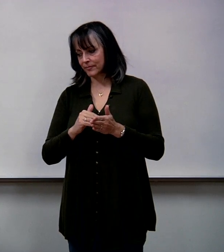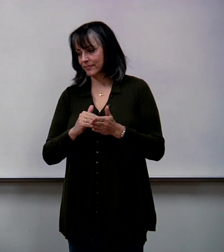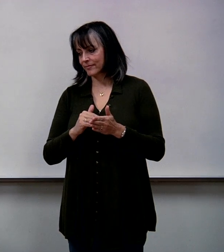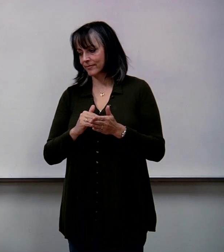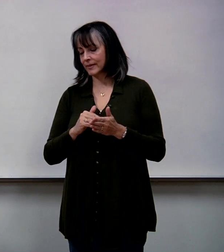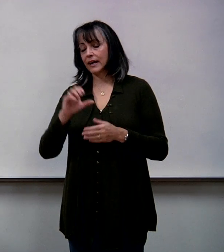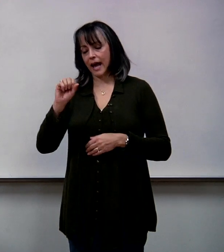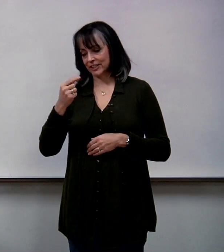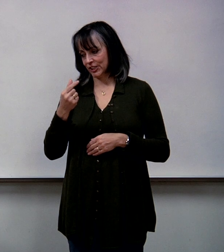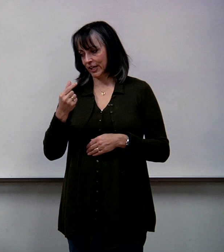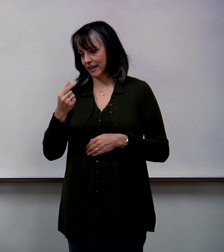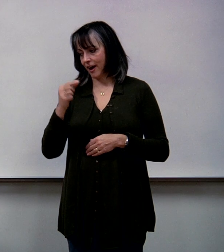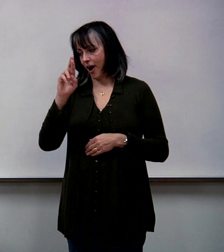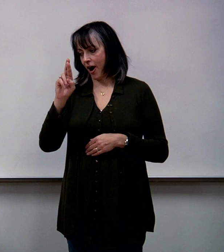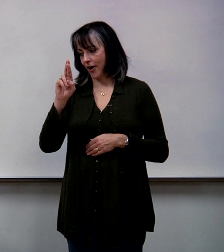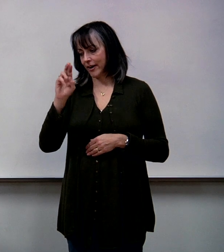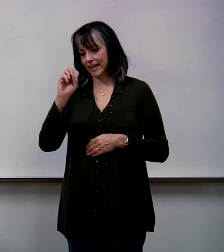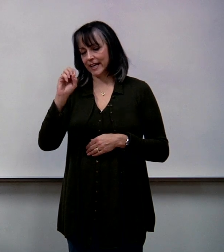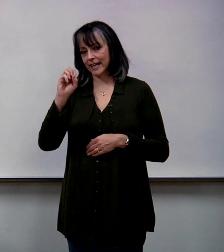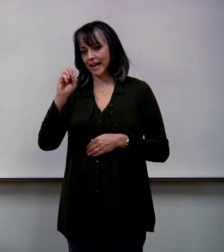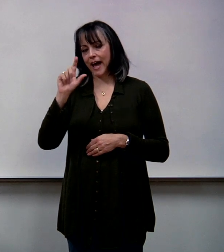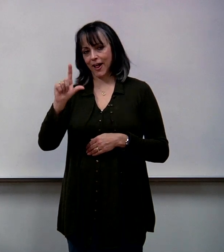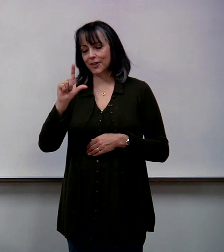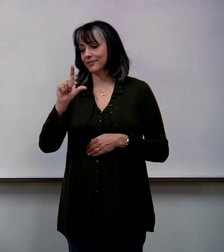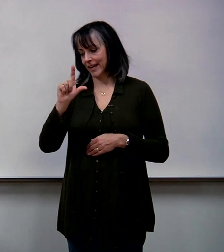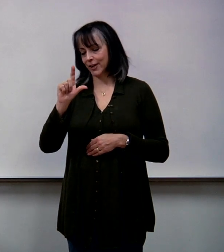sgrel@rit.edu